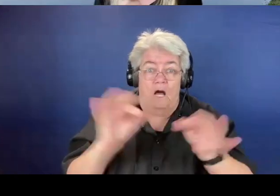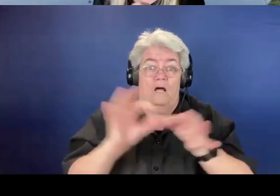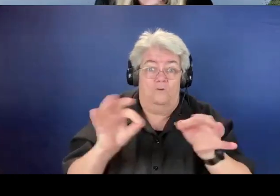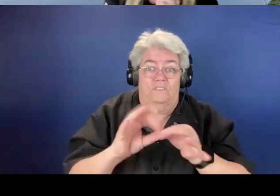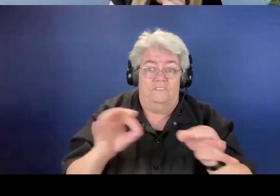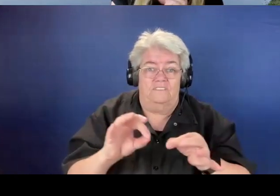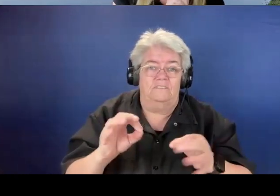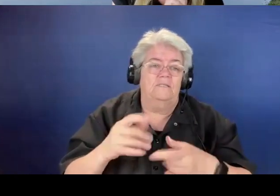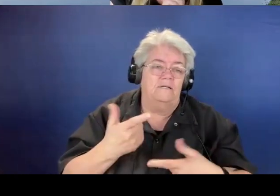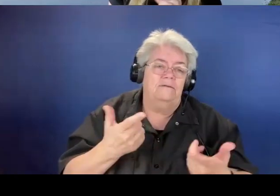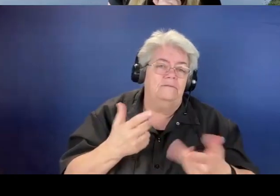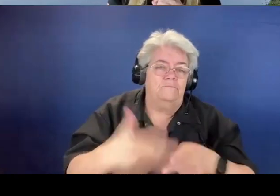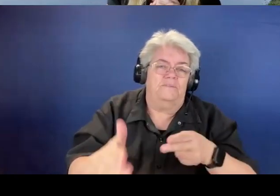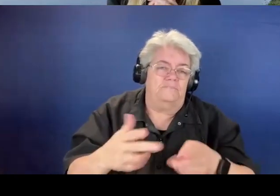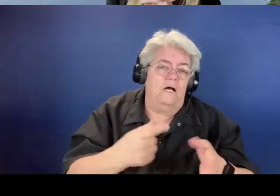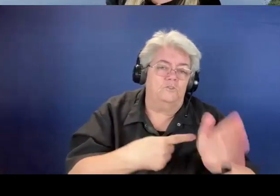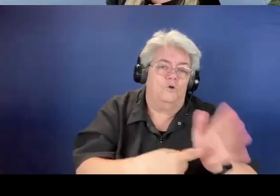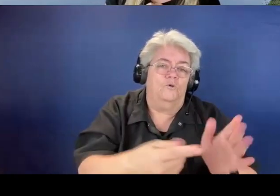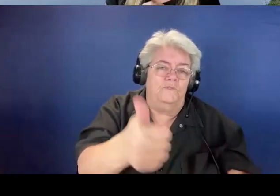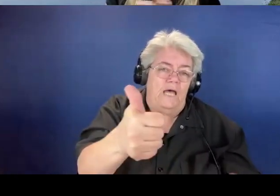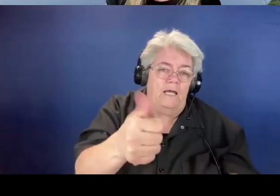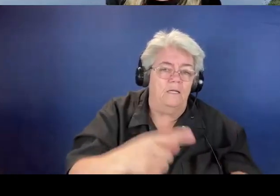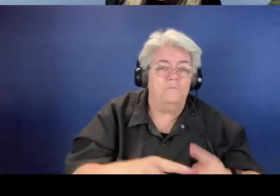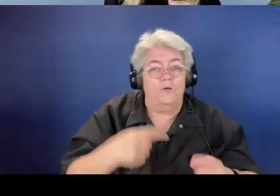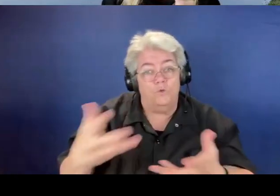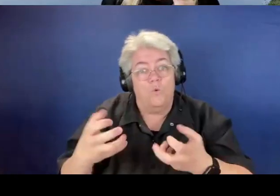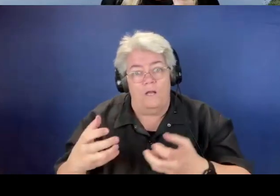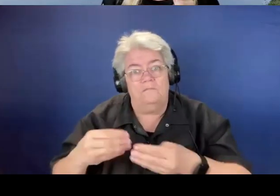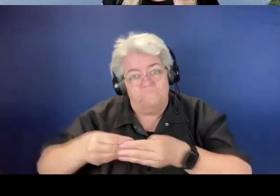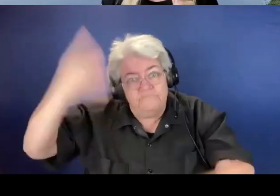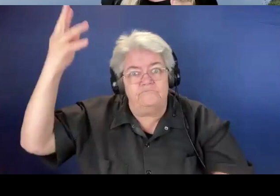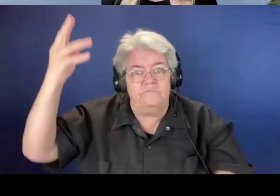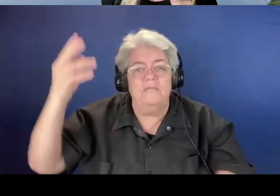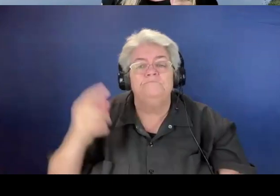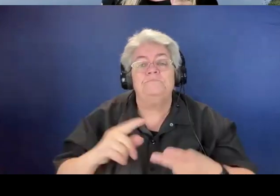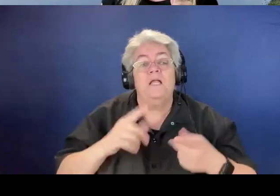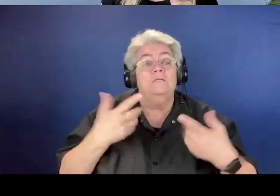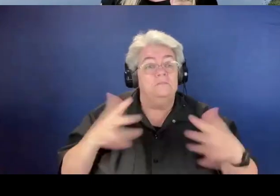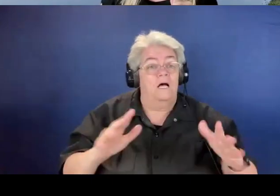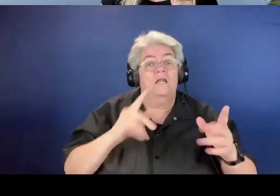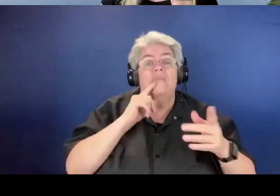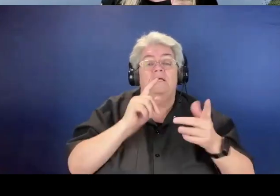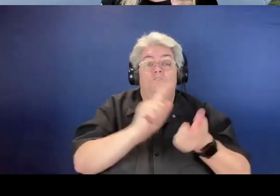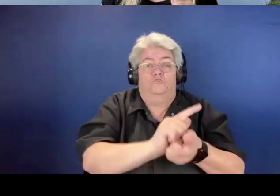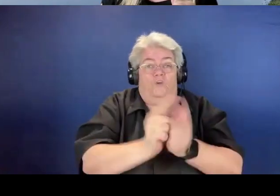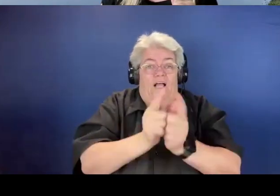10, and so once you do that, you want to transcribe the sample as accurately as